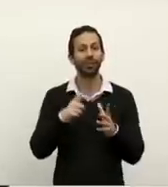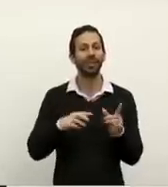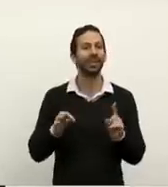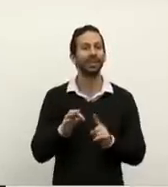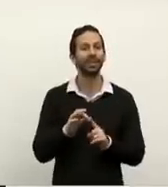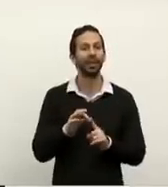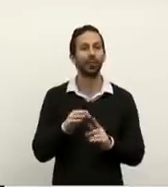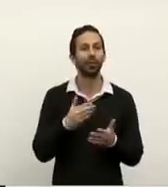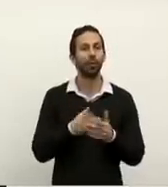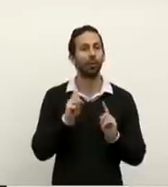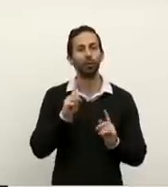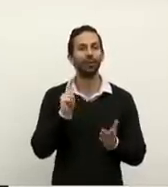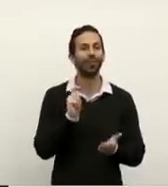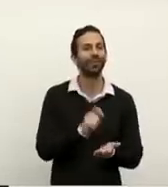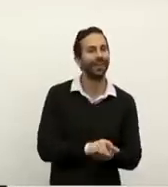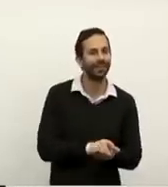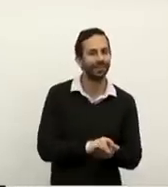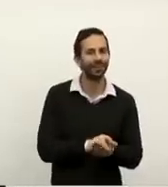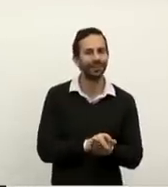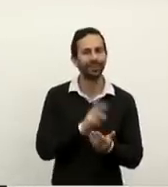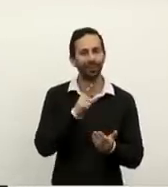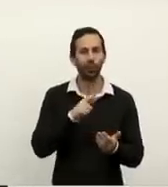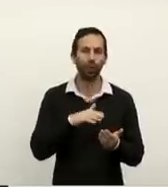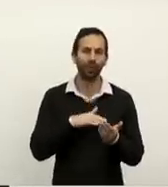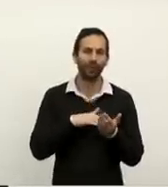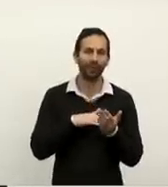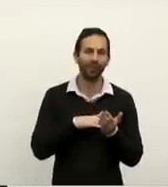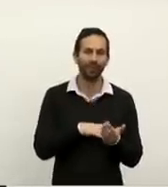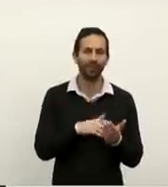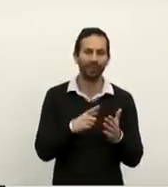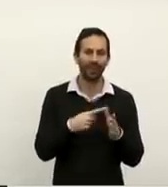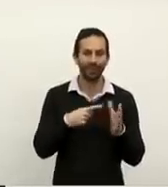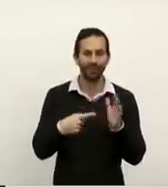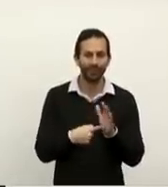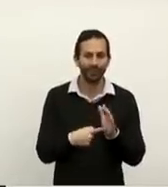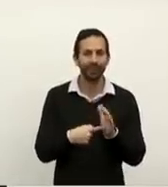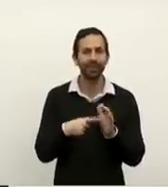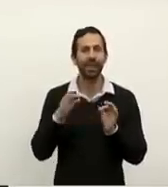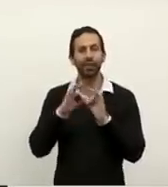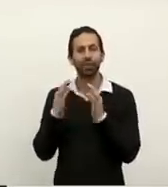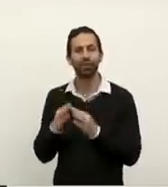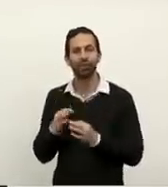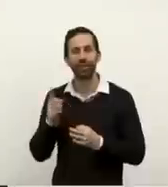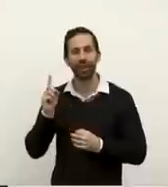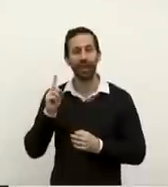on what was funded for assistive technology, the agency since coming in,